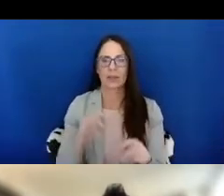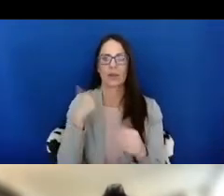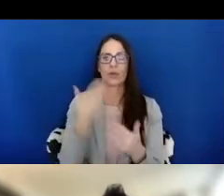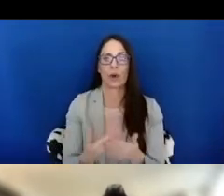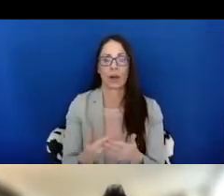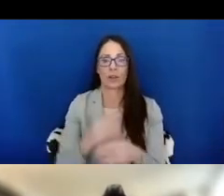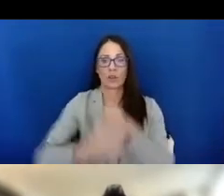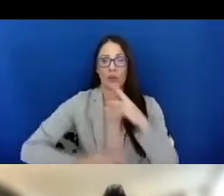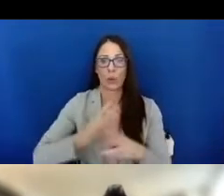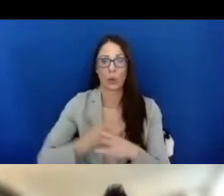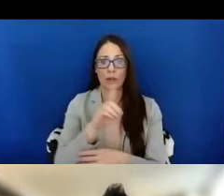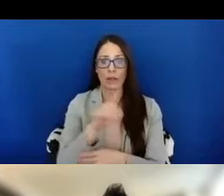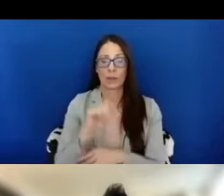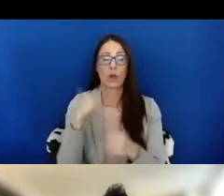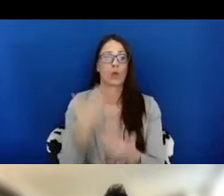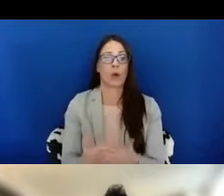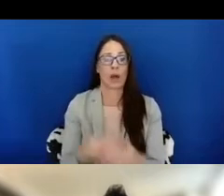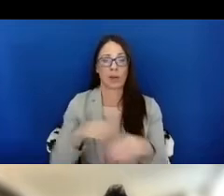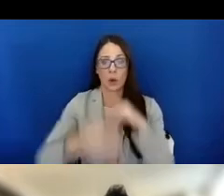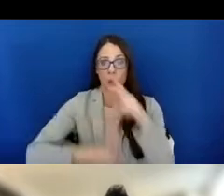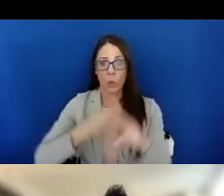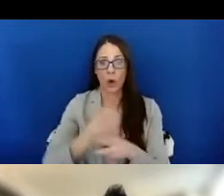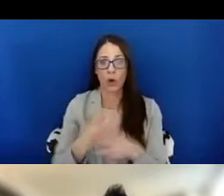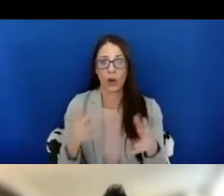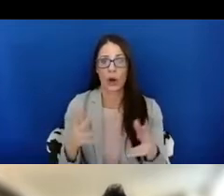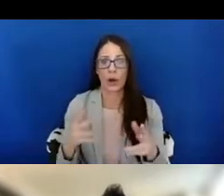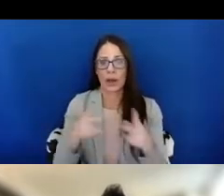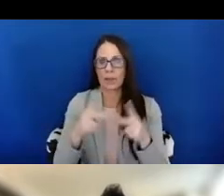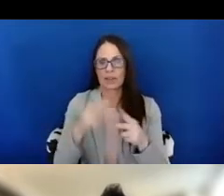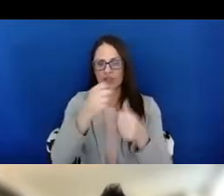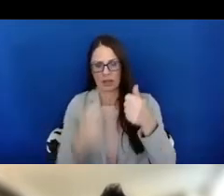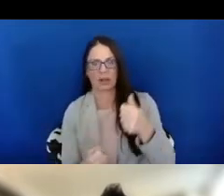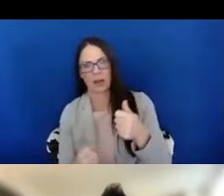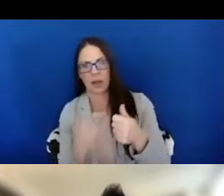is to arrive already positioned as wrong through the ways in which the body itself is